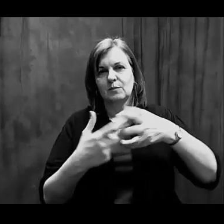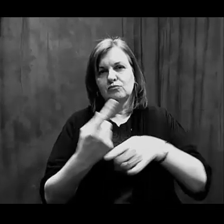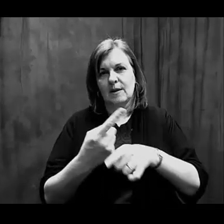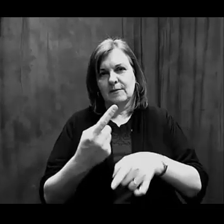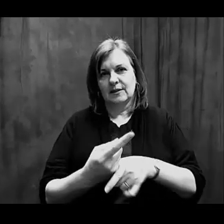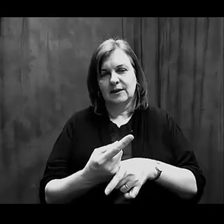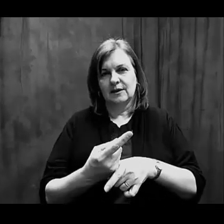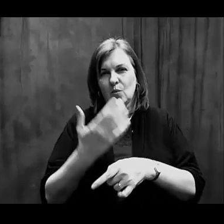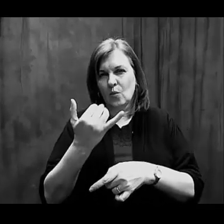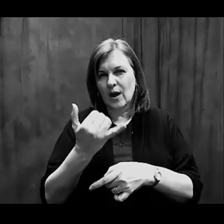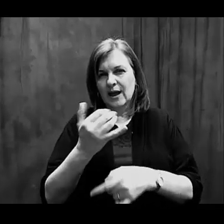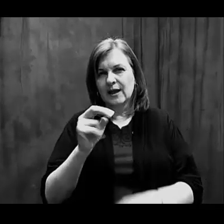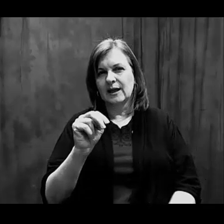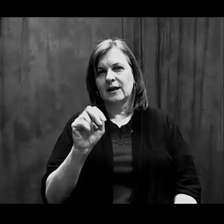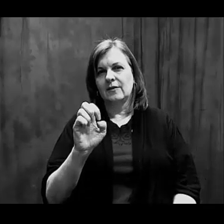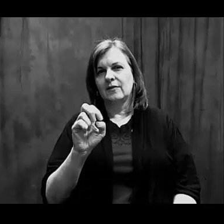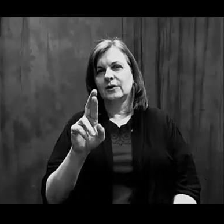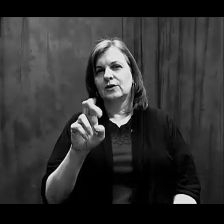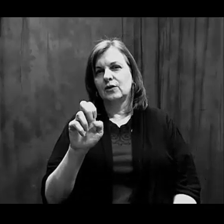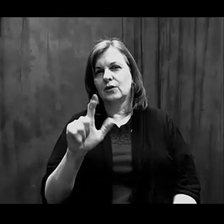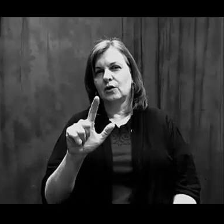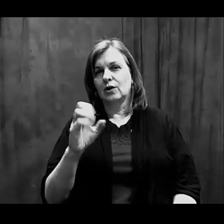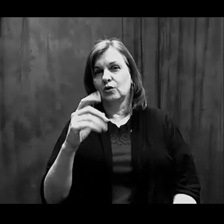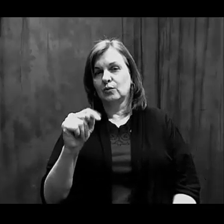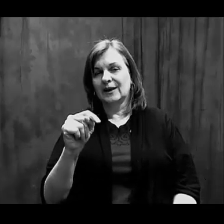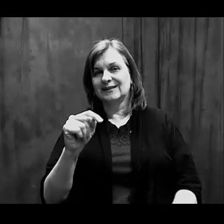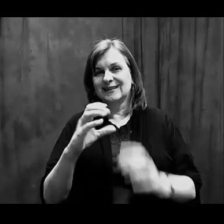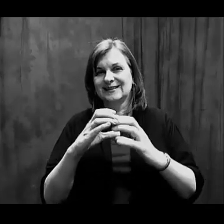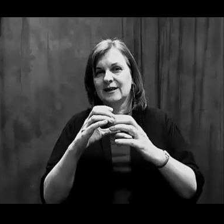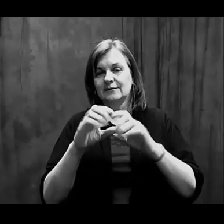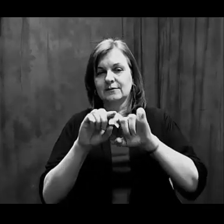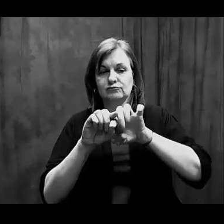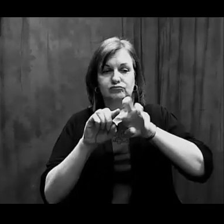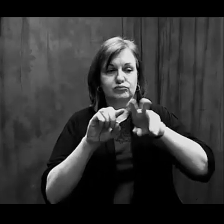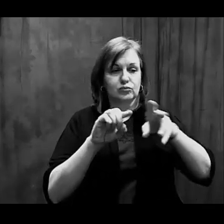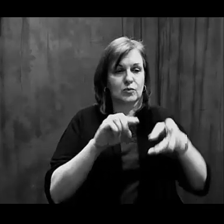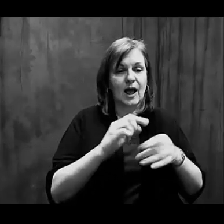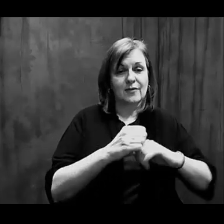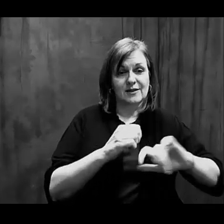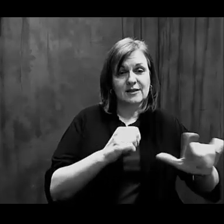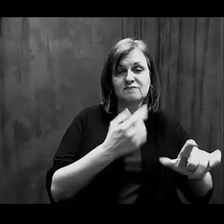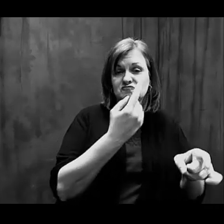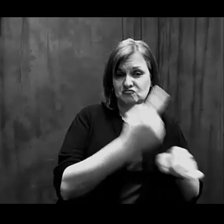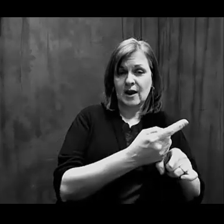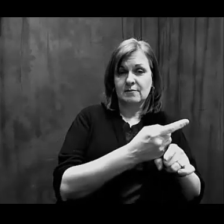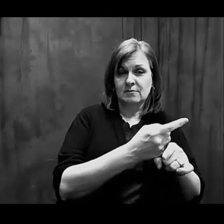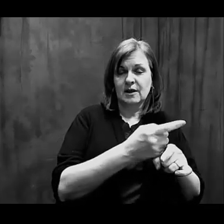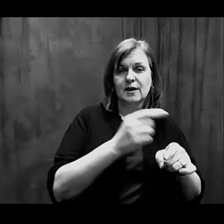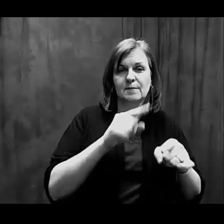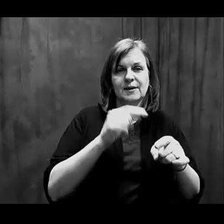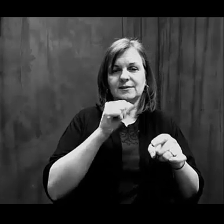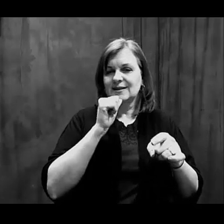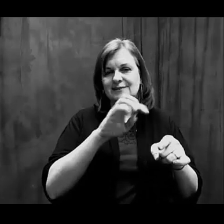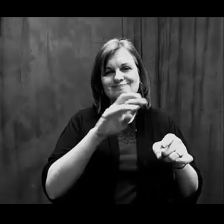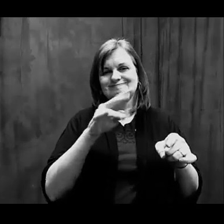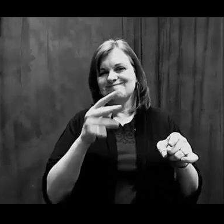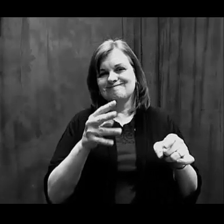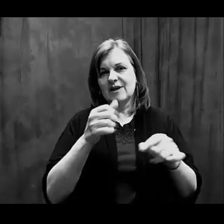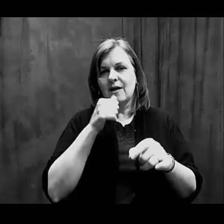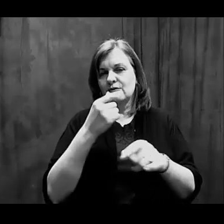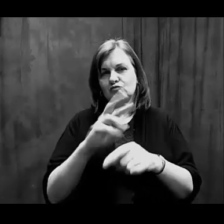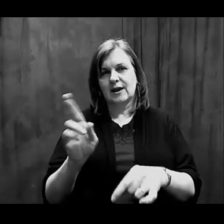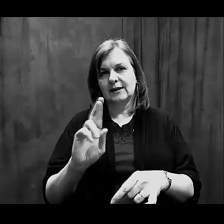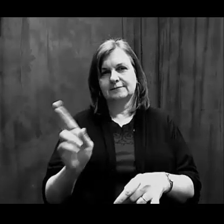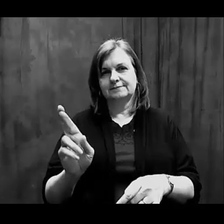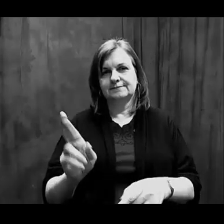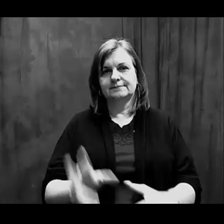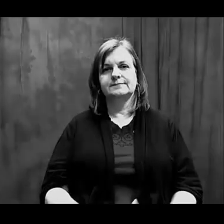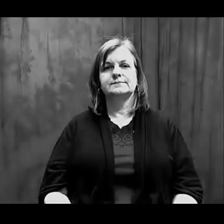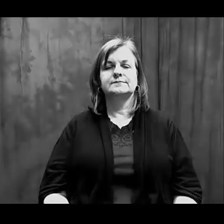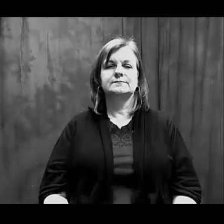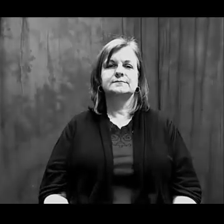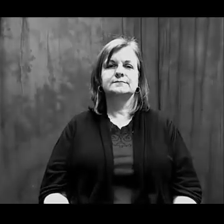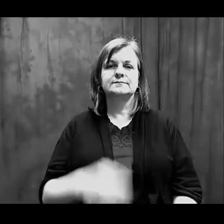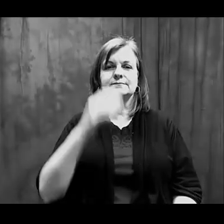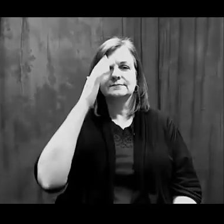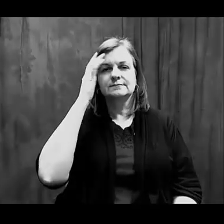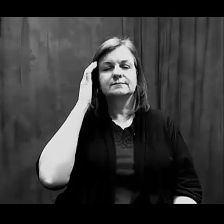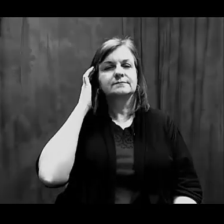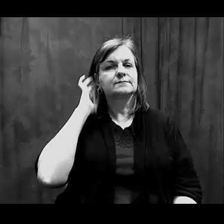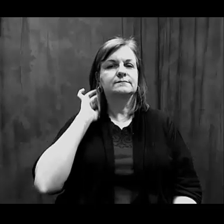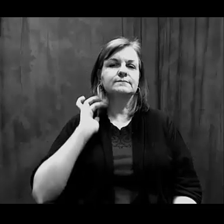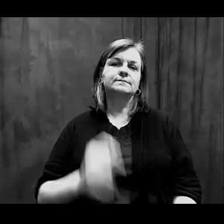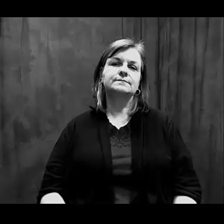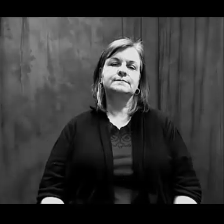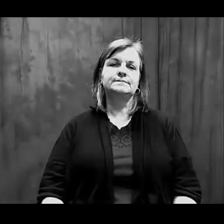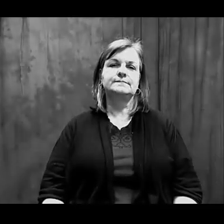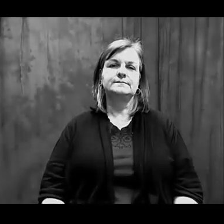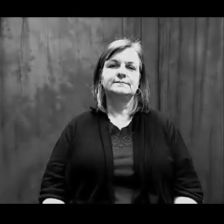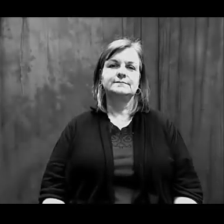because the neural crest cells have migrated properly on his left side but on the right side did not